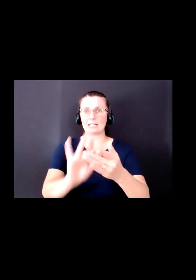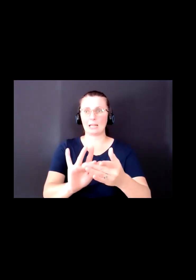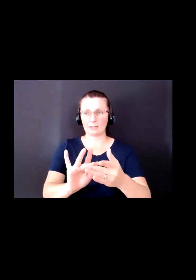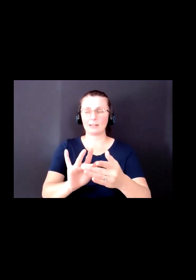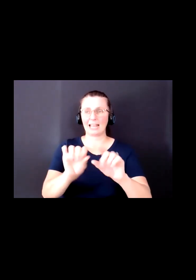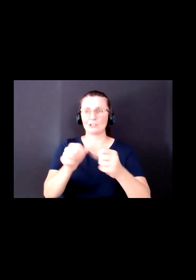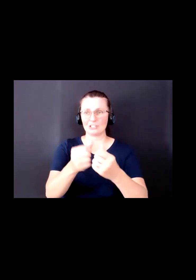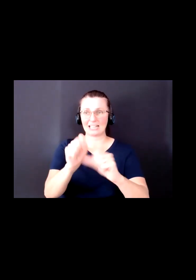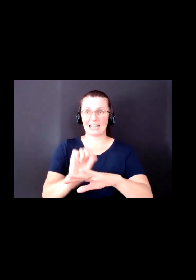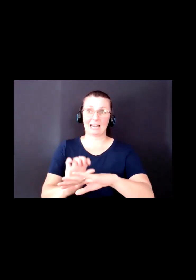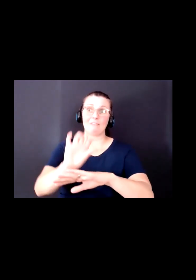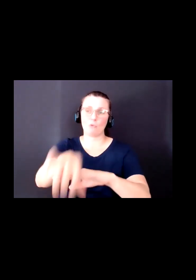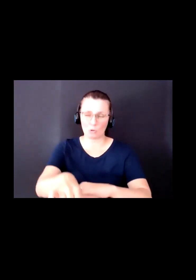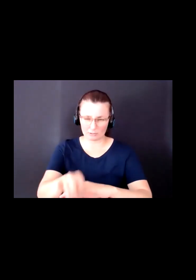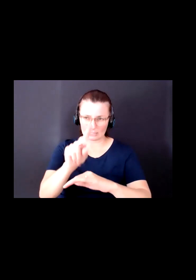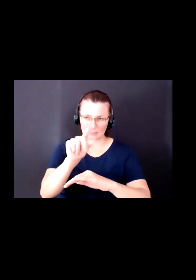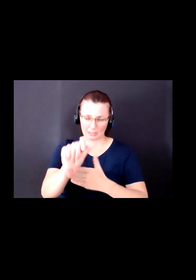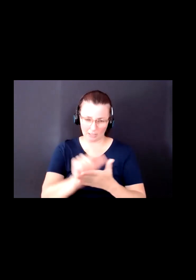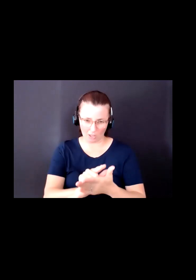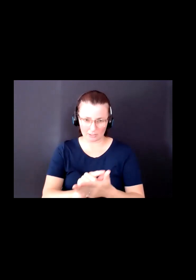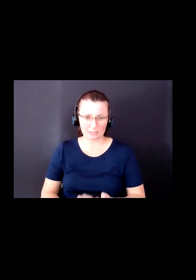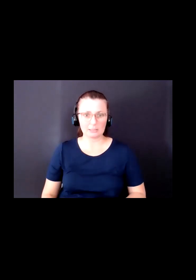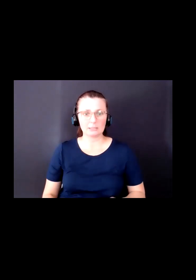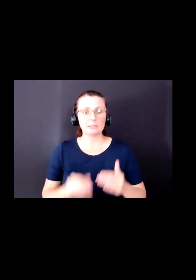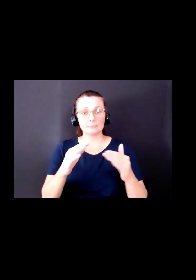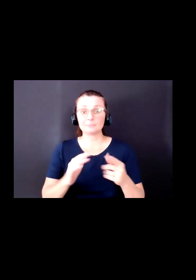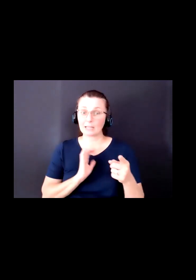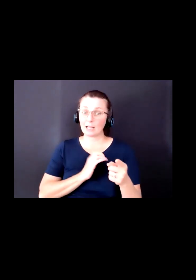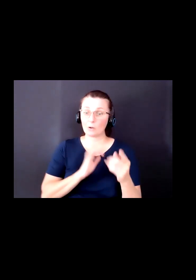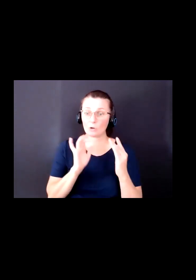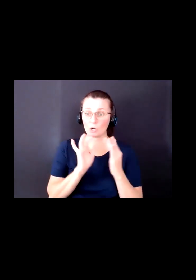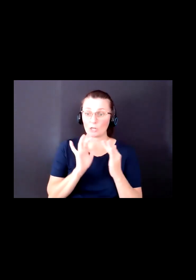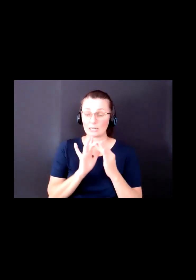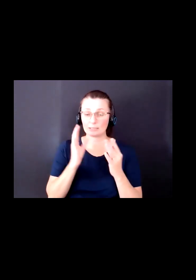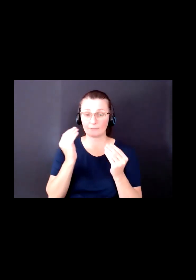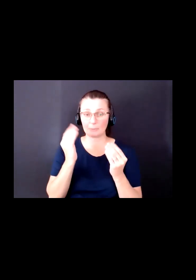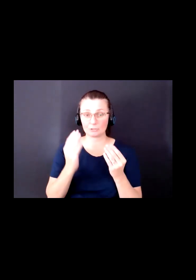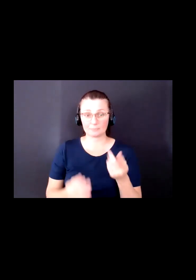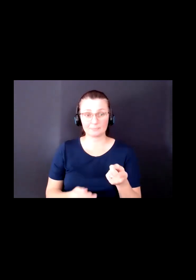Here is our contact information. And I think we are going to